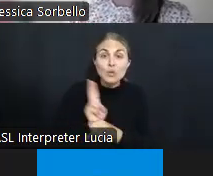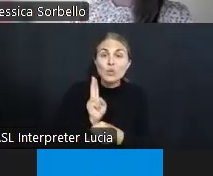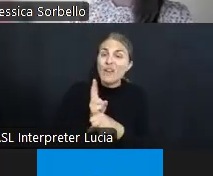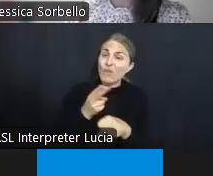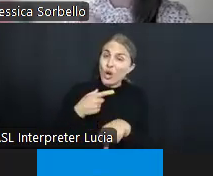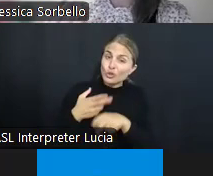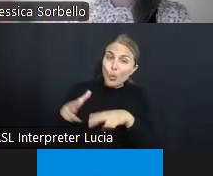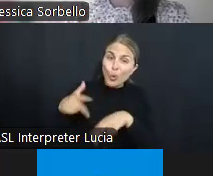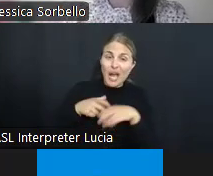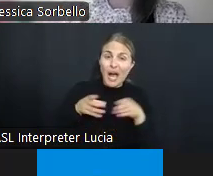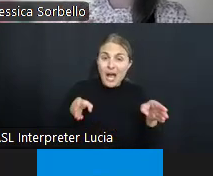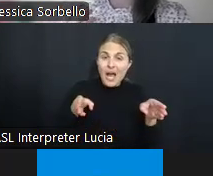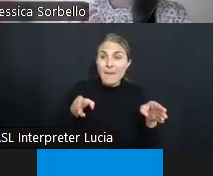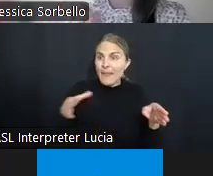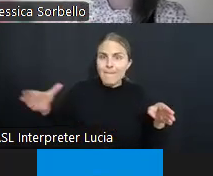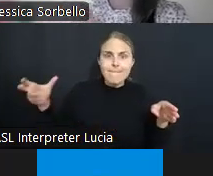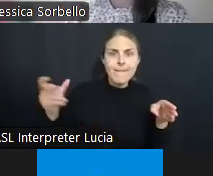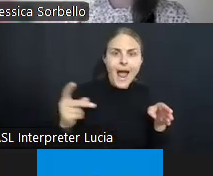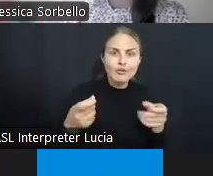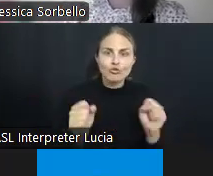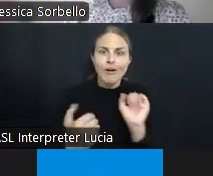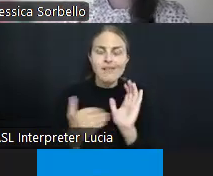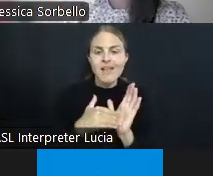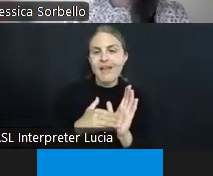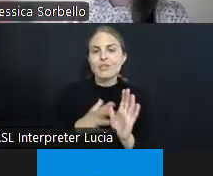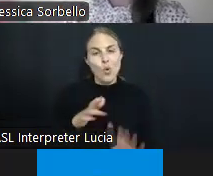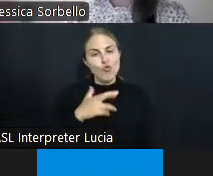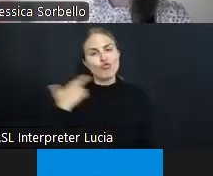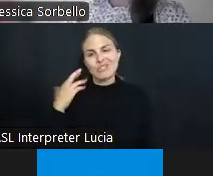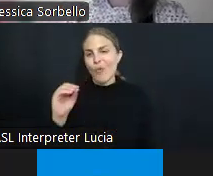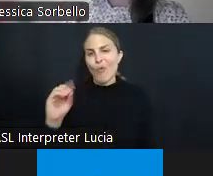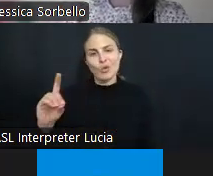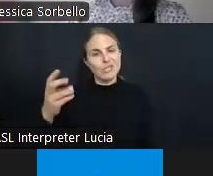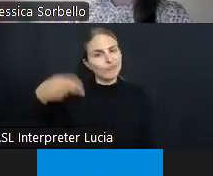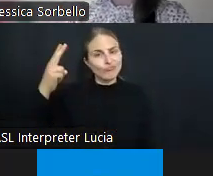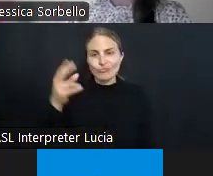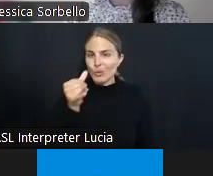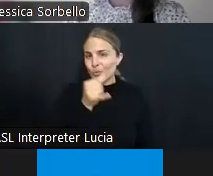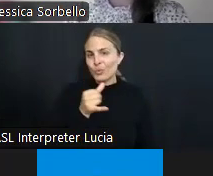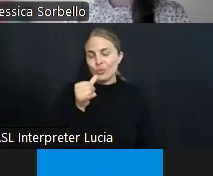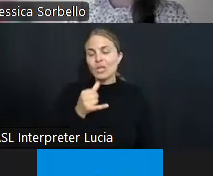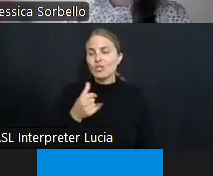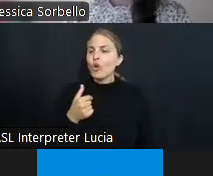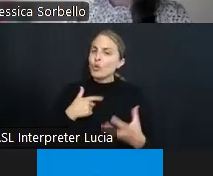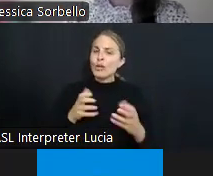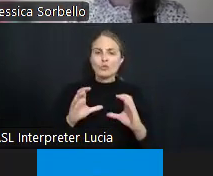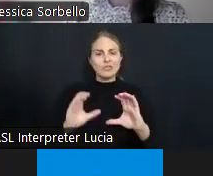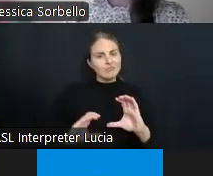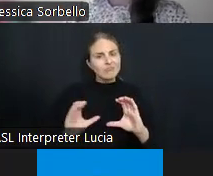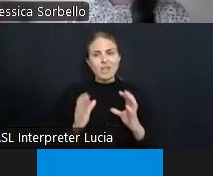comfortable way. Right? We know that lecturing doesn't work. You know, and what is really important is I know for